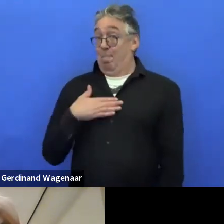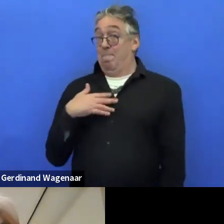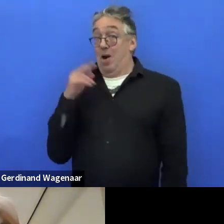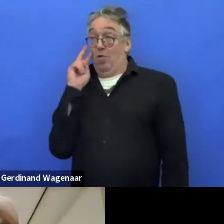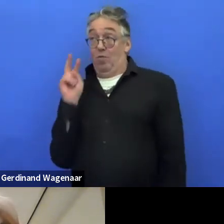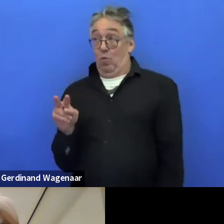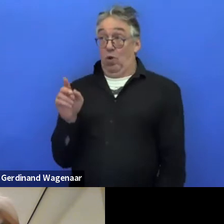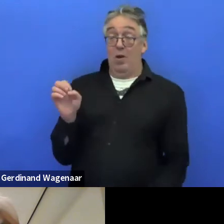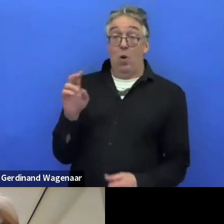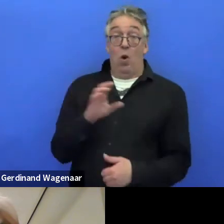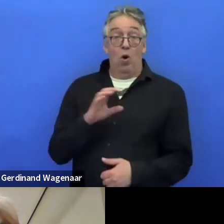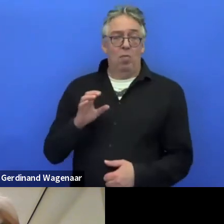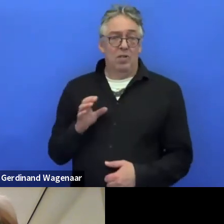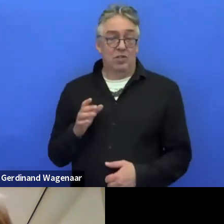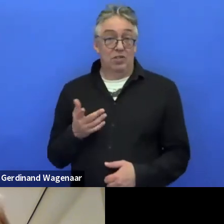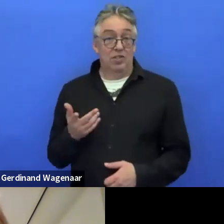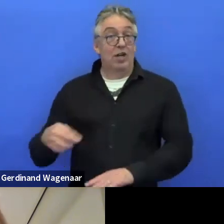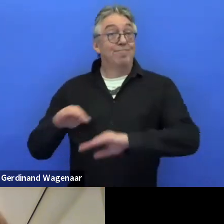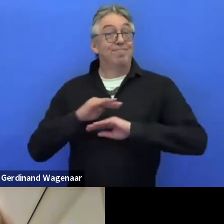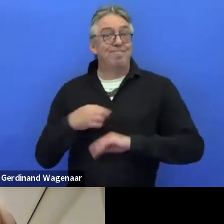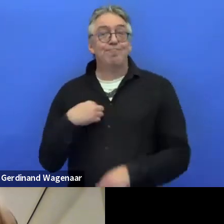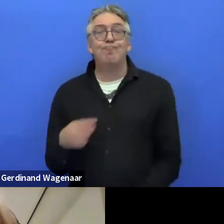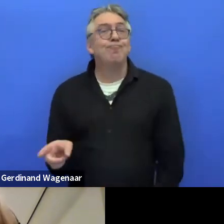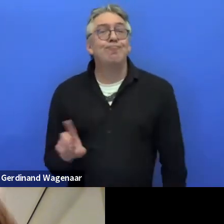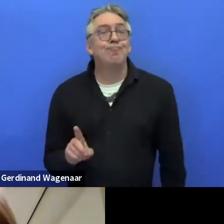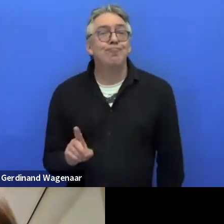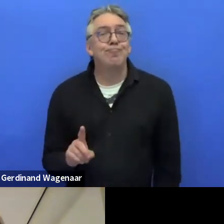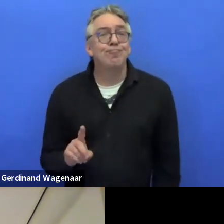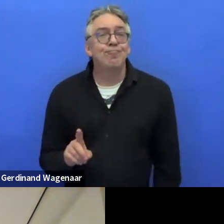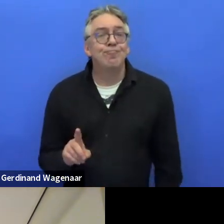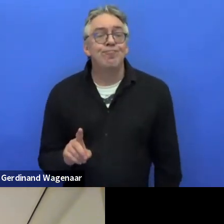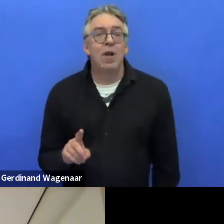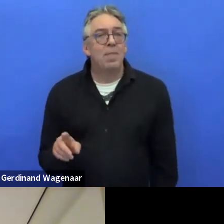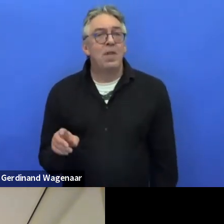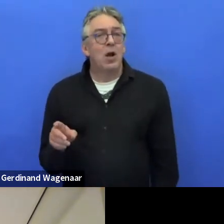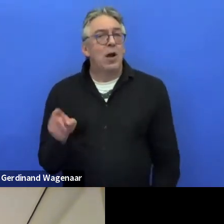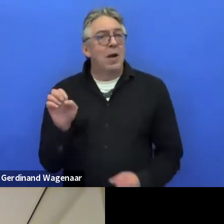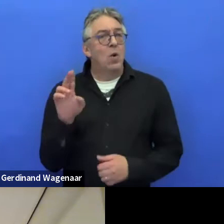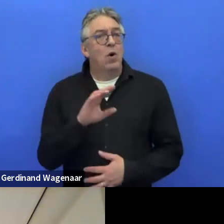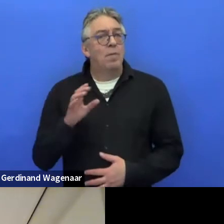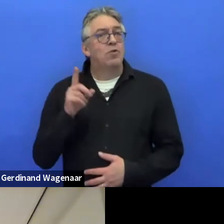it's insufficient and both Hungary and Portugal built institutions for disabled people with EU funds